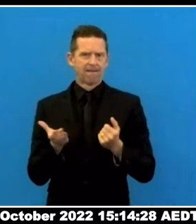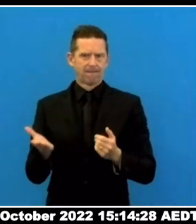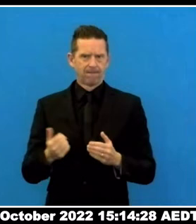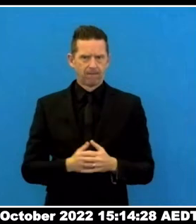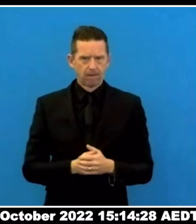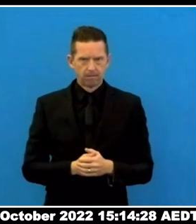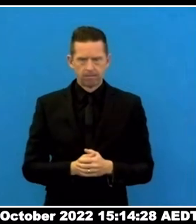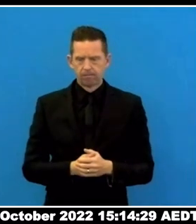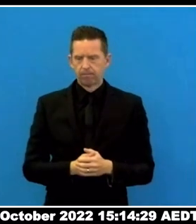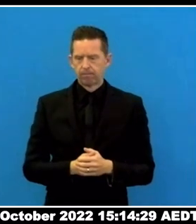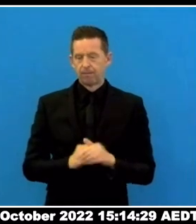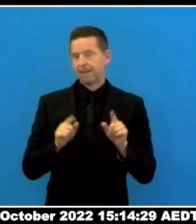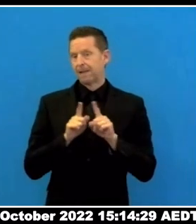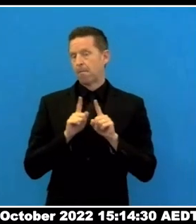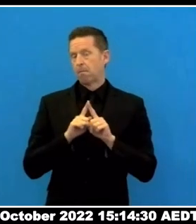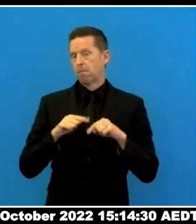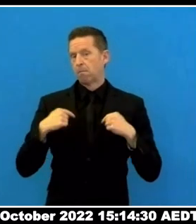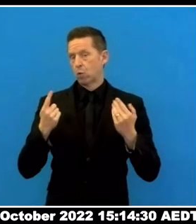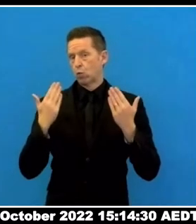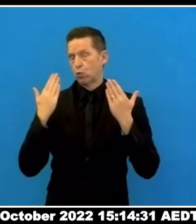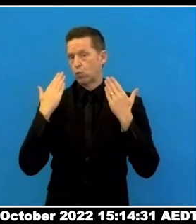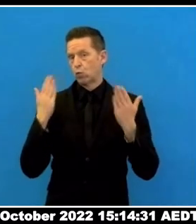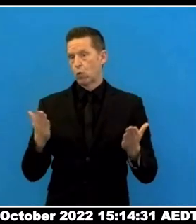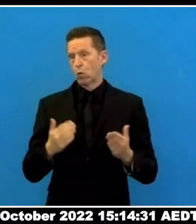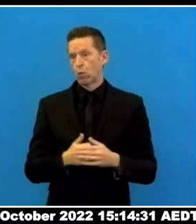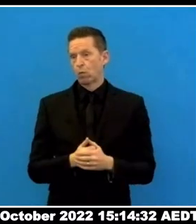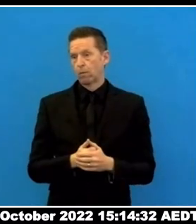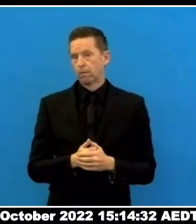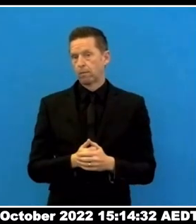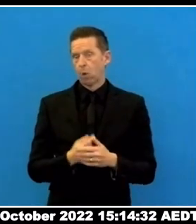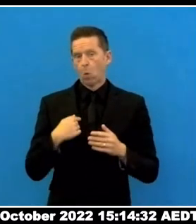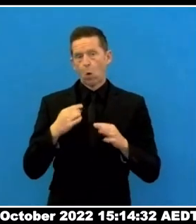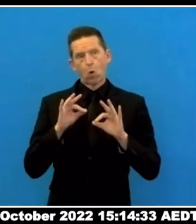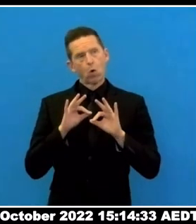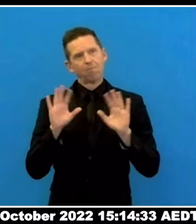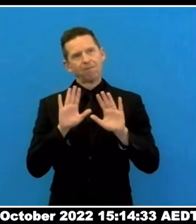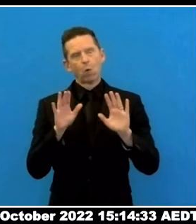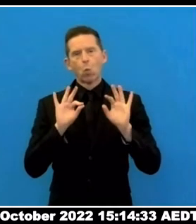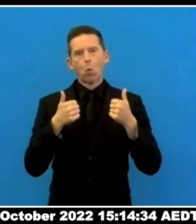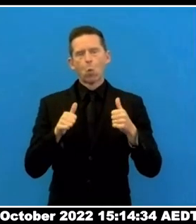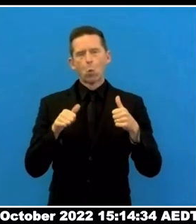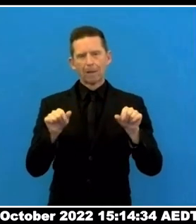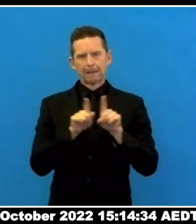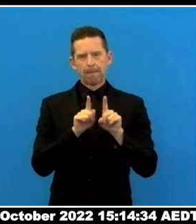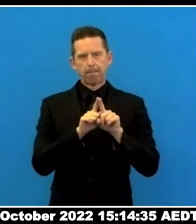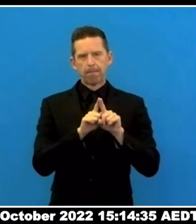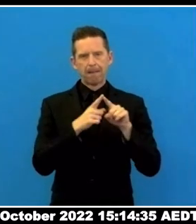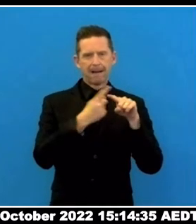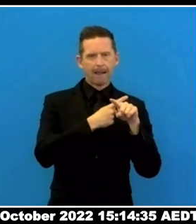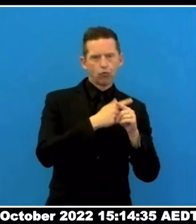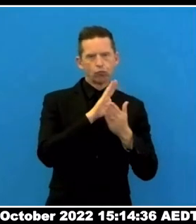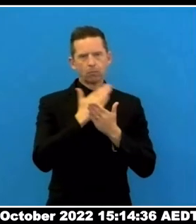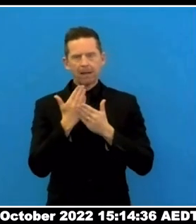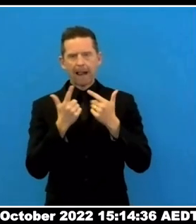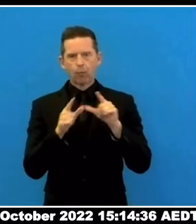We even don't know we don't use the same translation of this term.